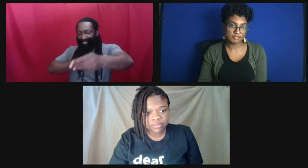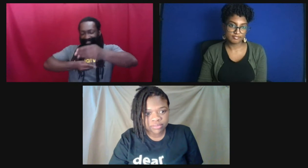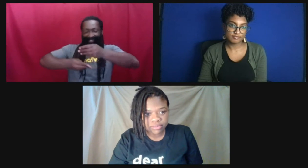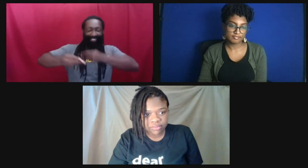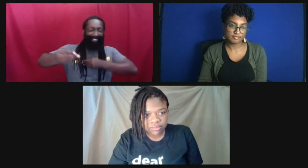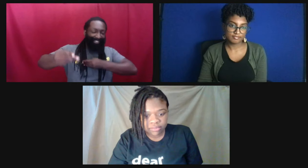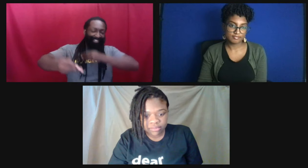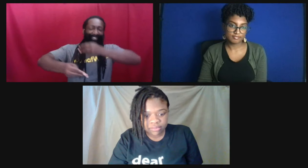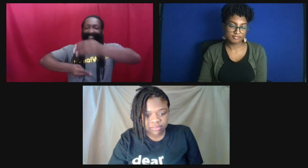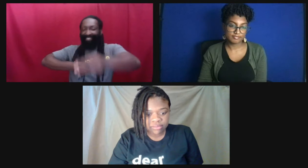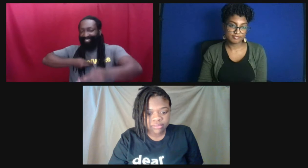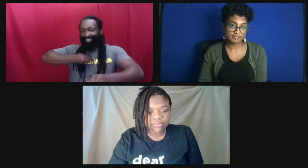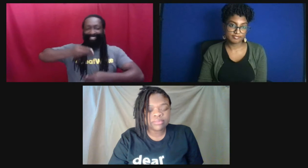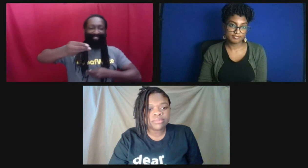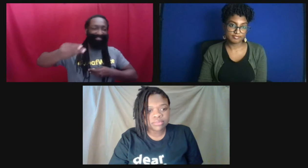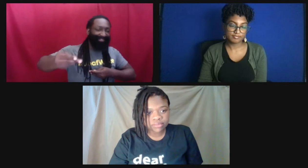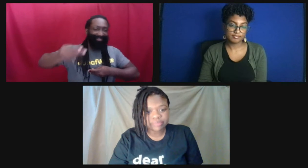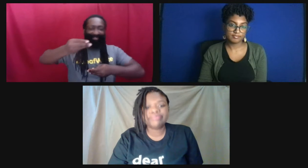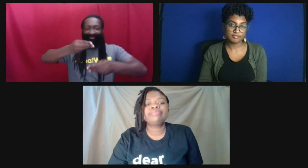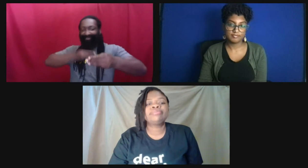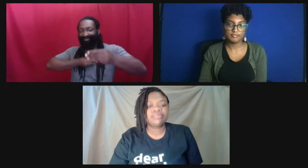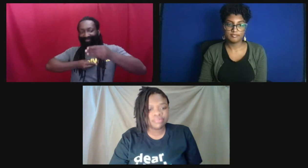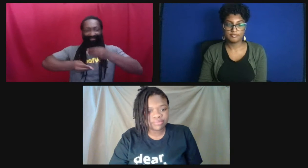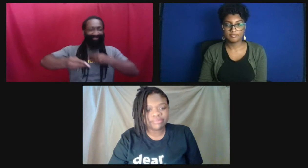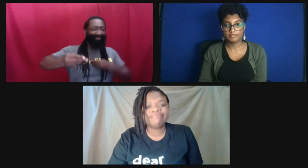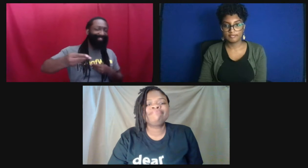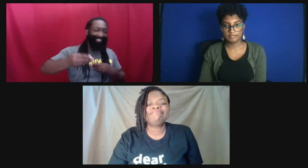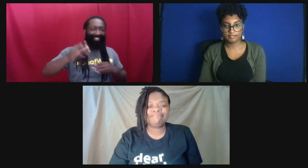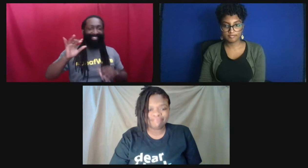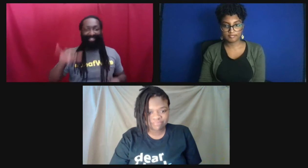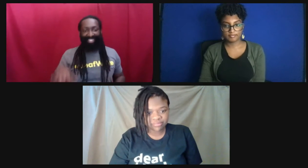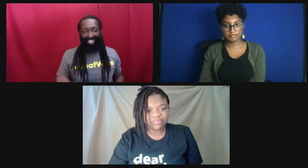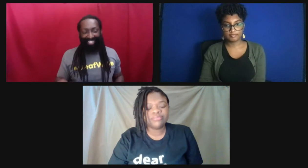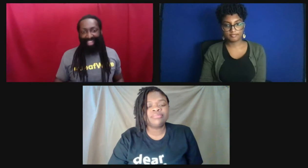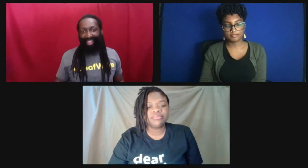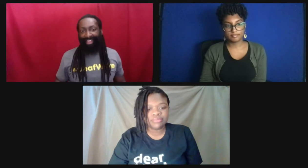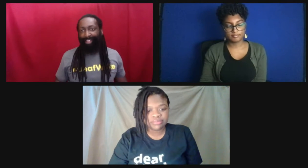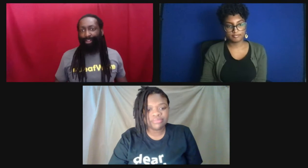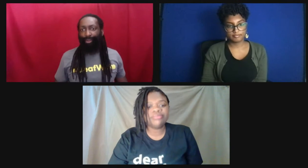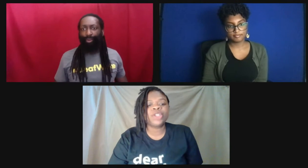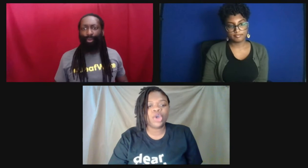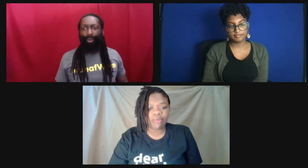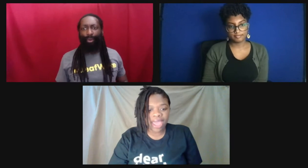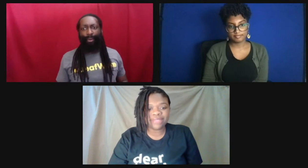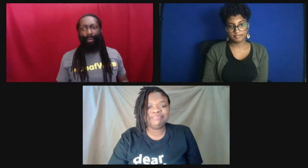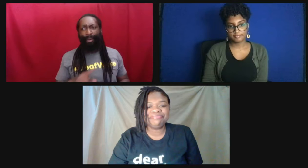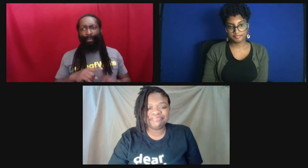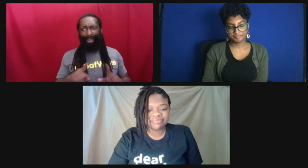that's how you get that energy it's a transferrable transaction, you know? Correct.